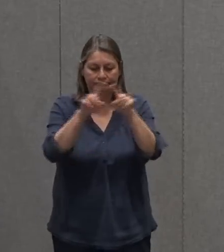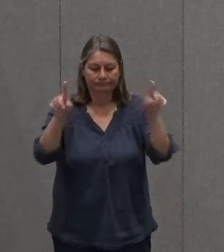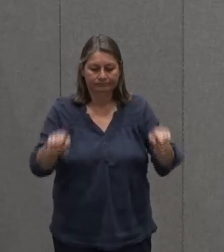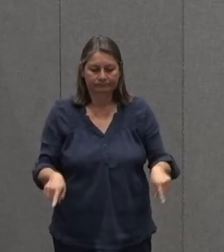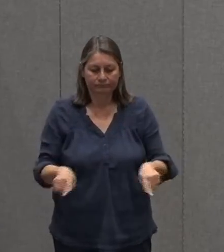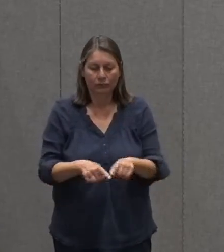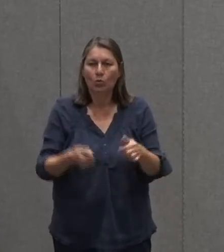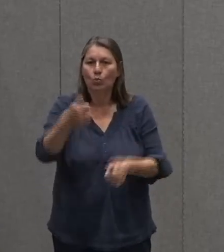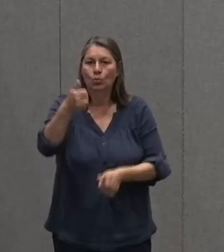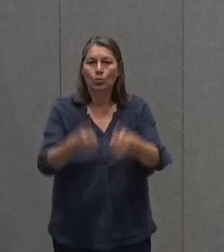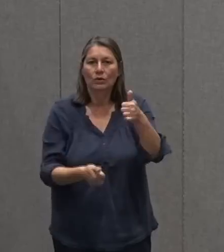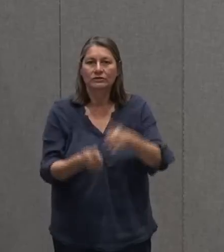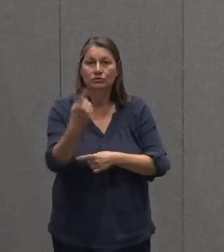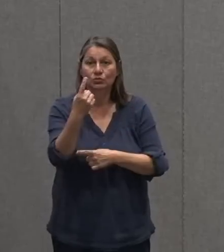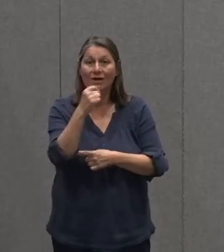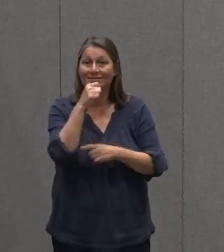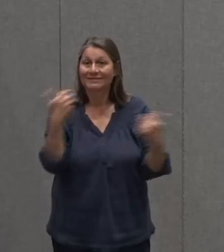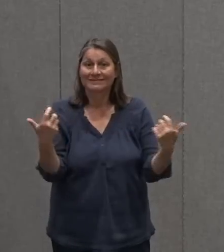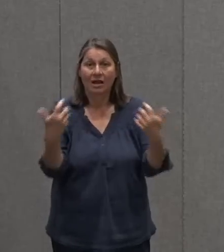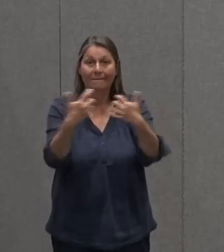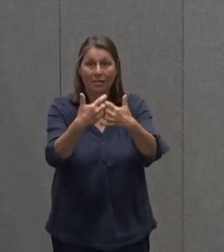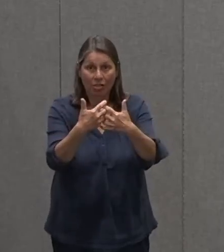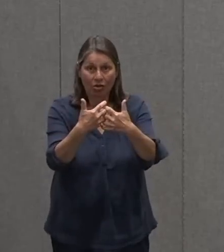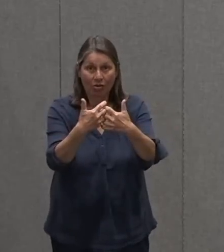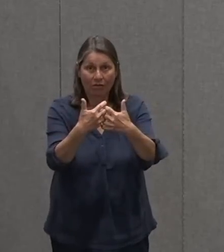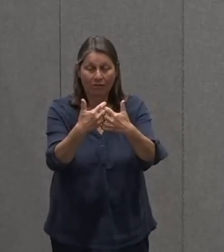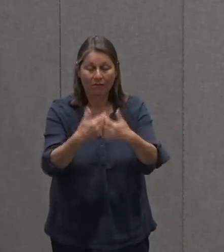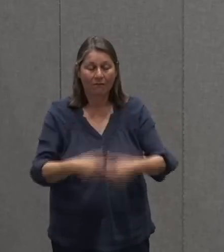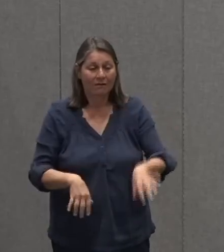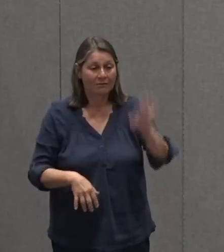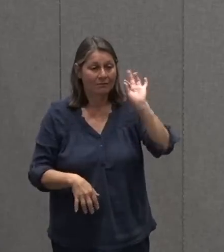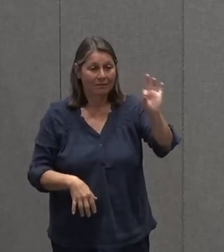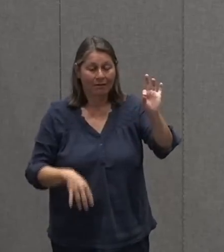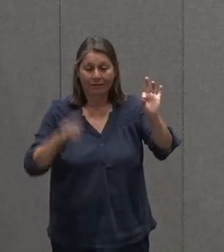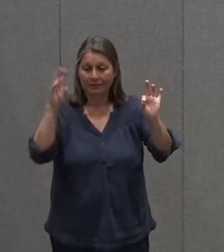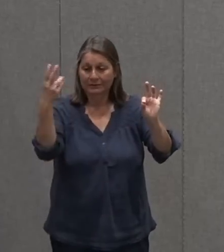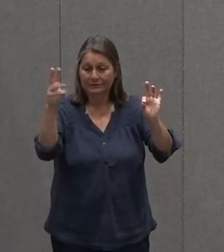I am this one, we have a nine, a 16, a 25 and a 43.